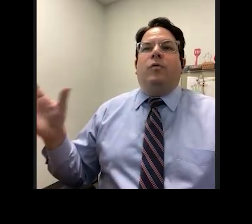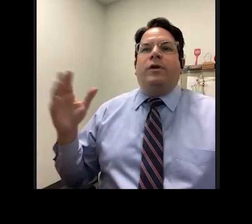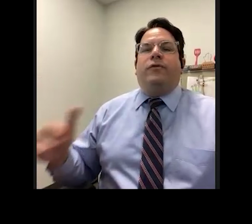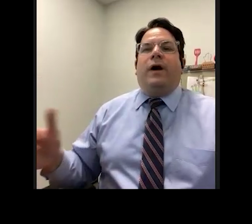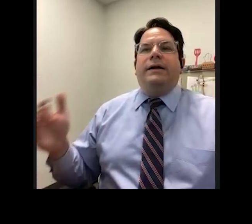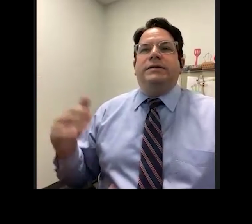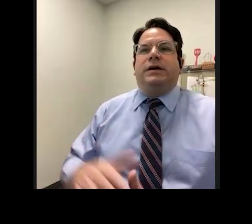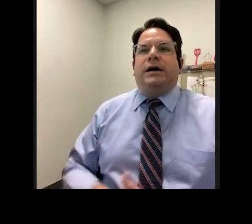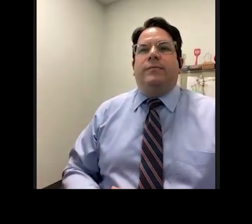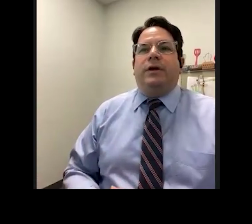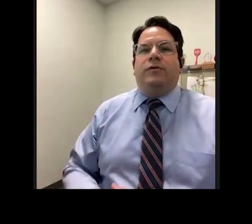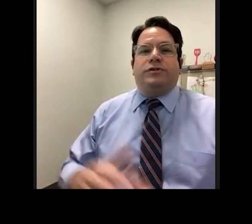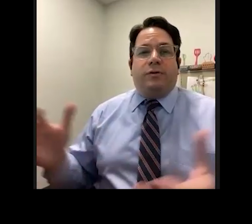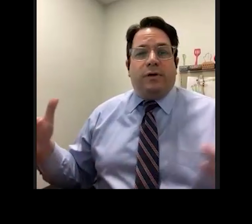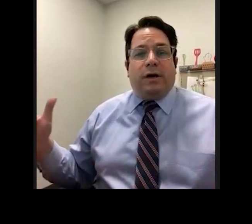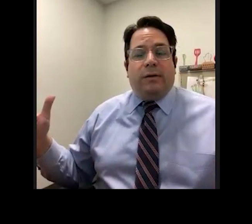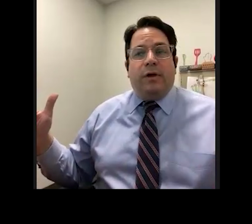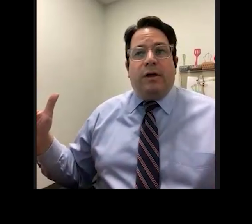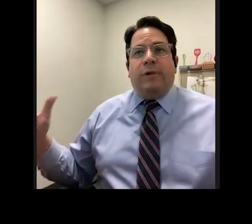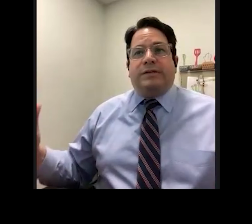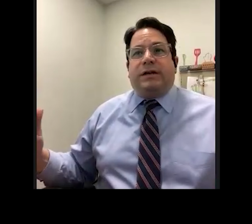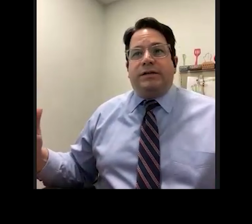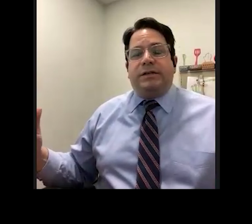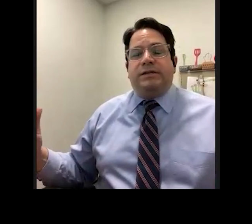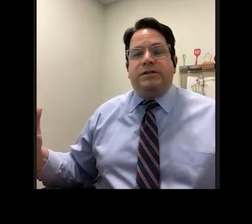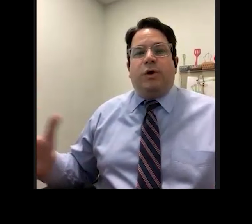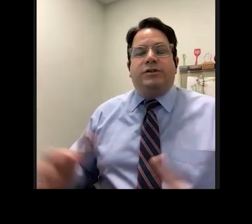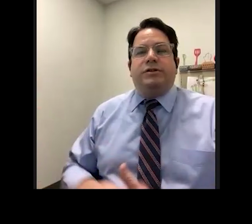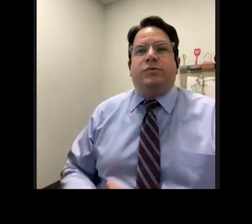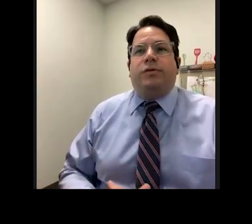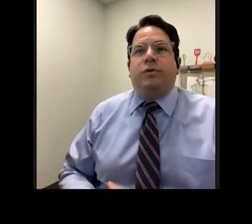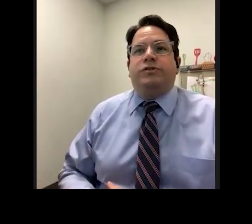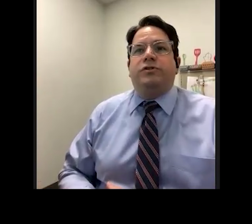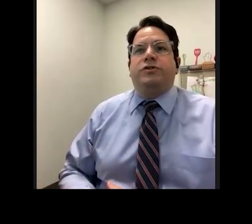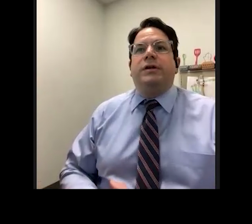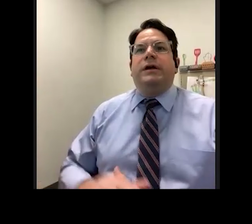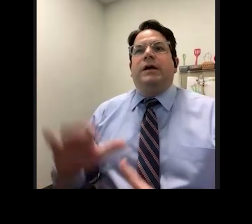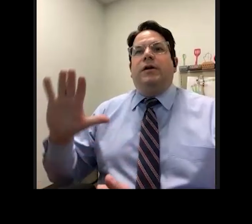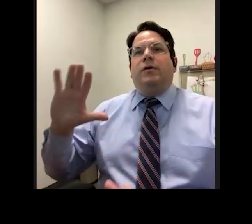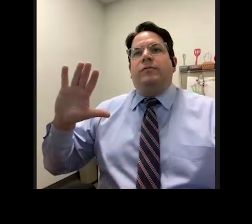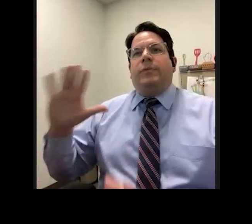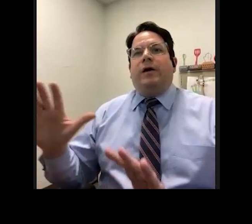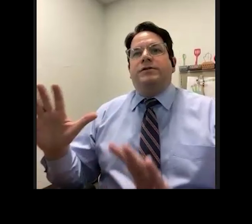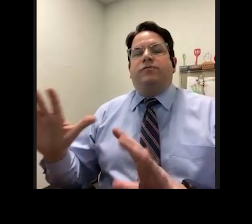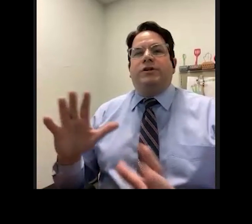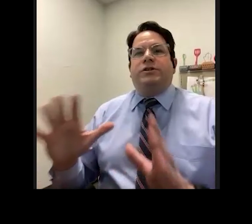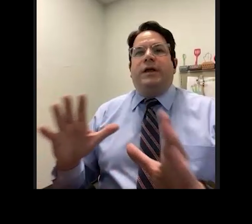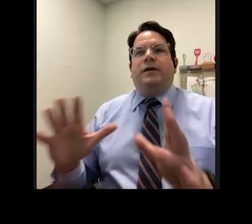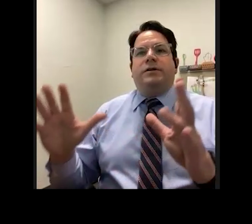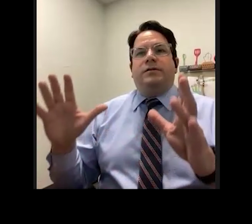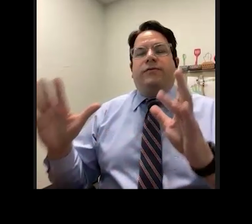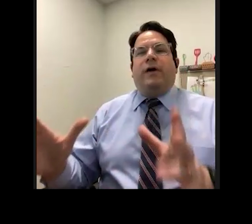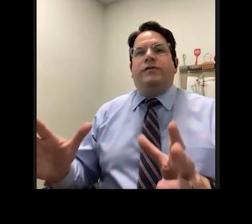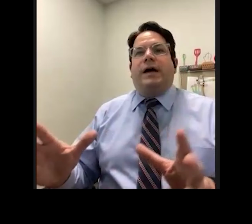And what you find is in certain mixed custody situations with children, parents rushing there to file